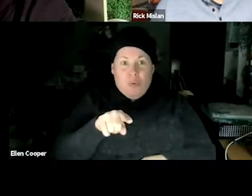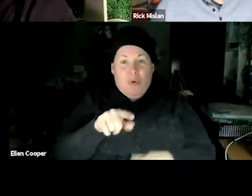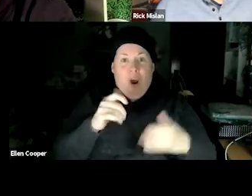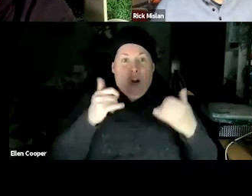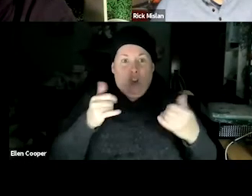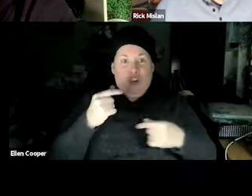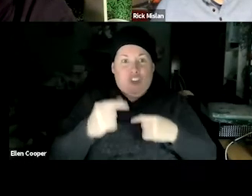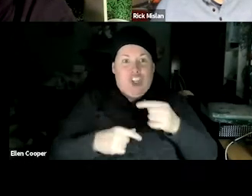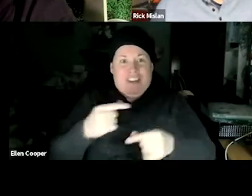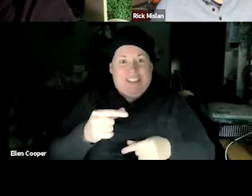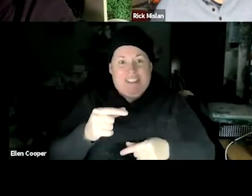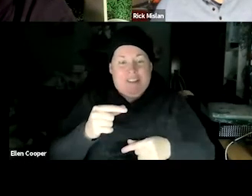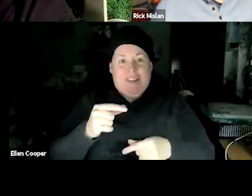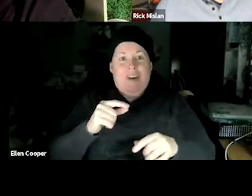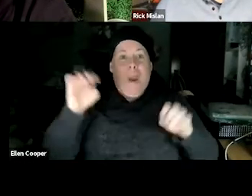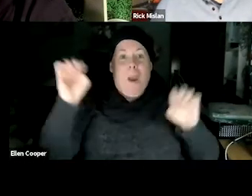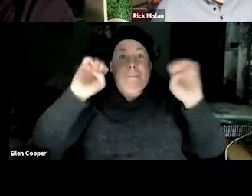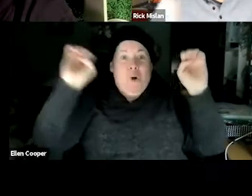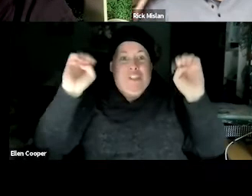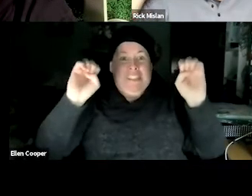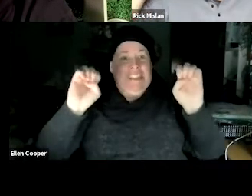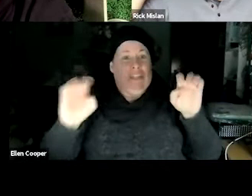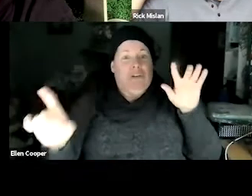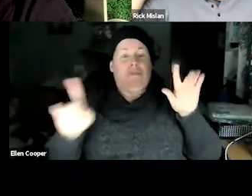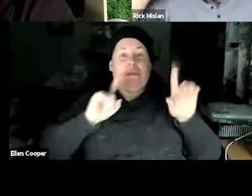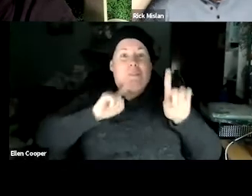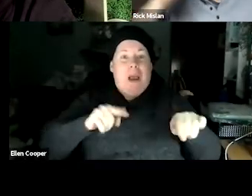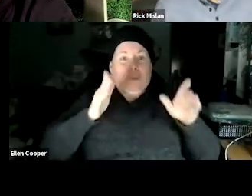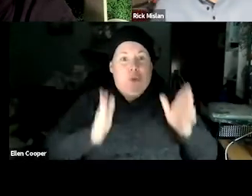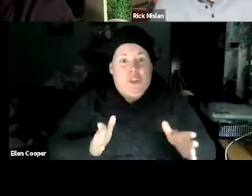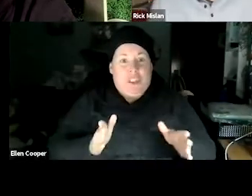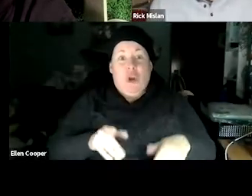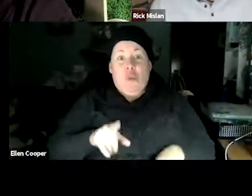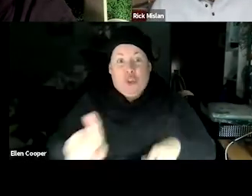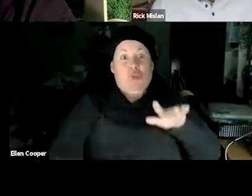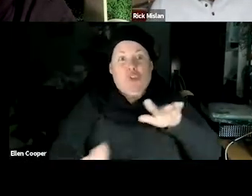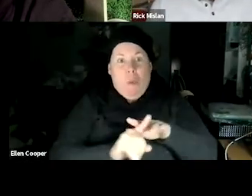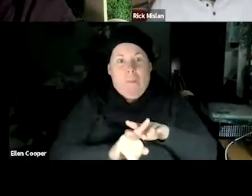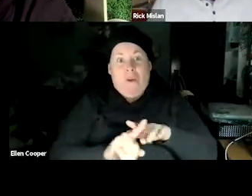when when you show up. It is the worst day in the life of that company and your